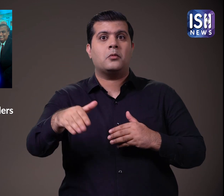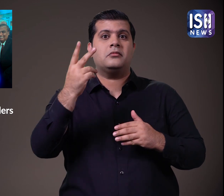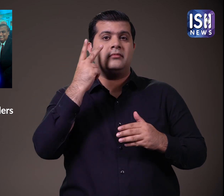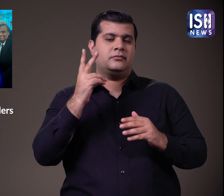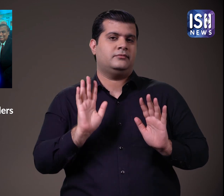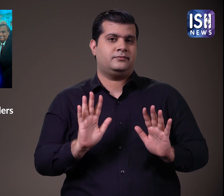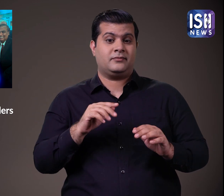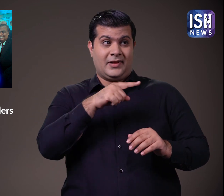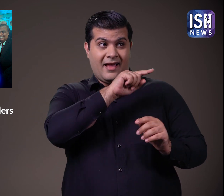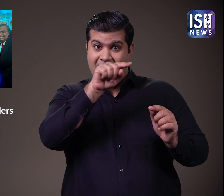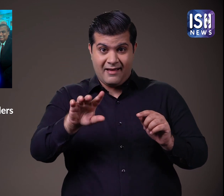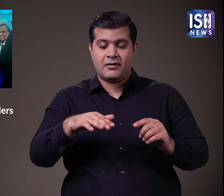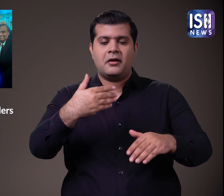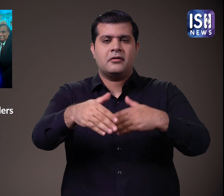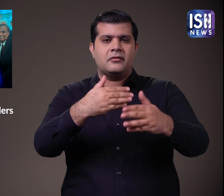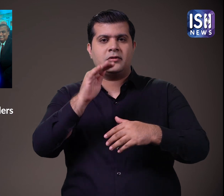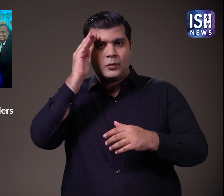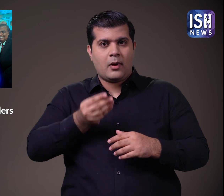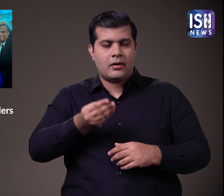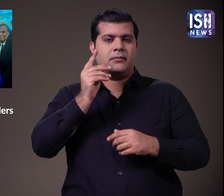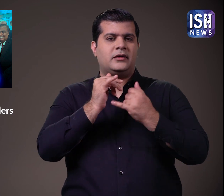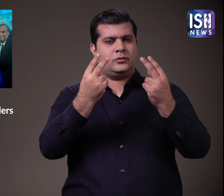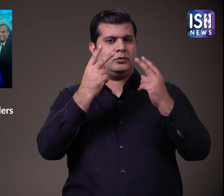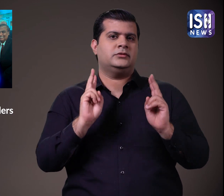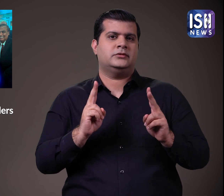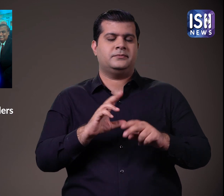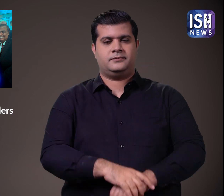Let's wait for his visit and keep watching ISH News for updates.